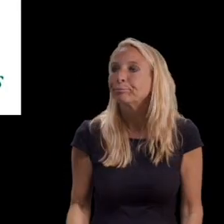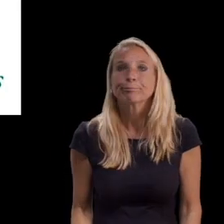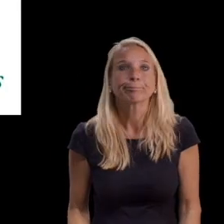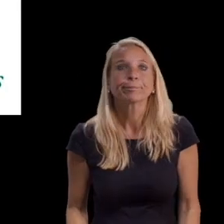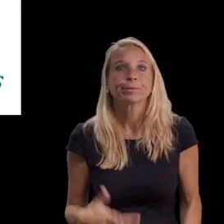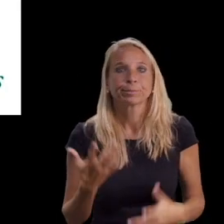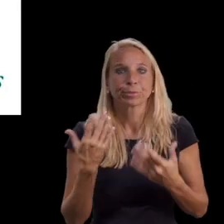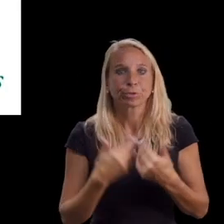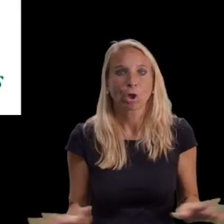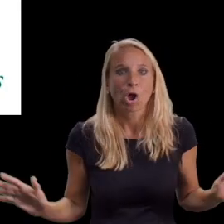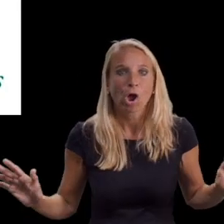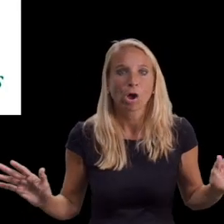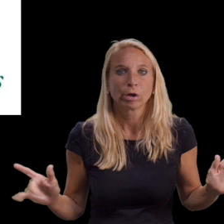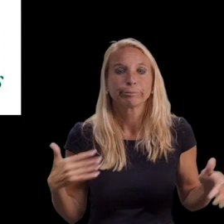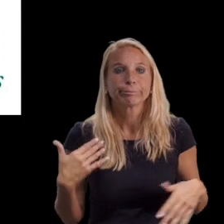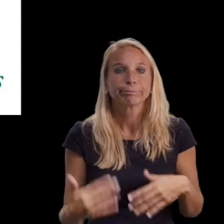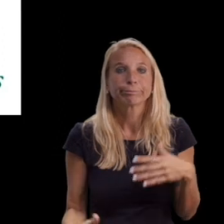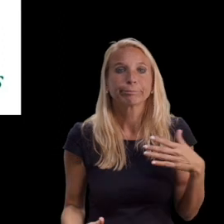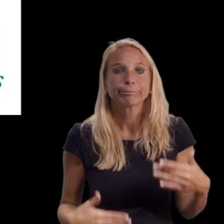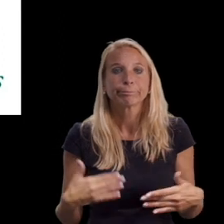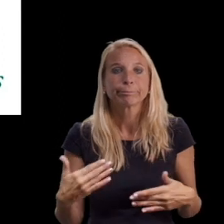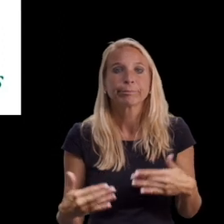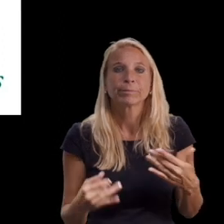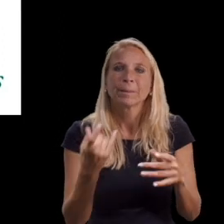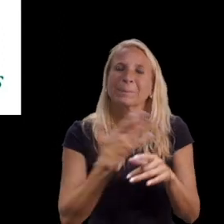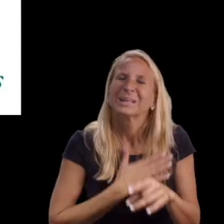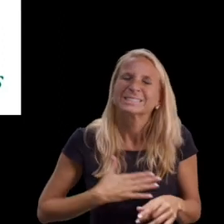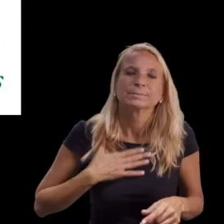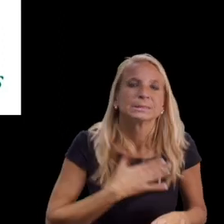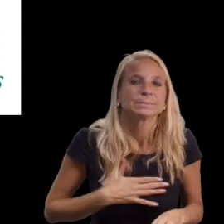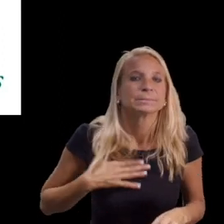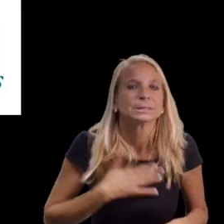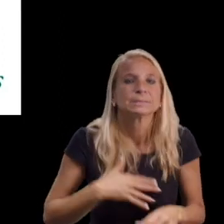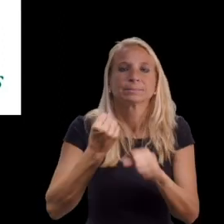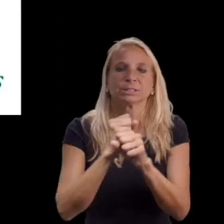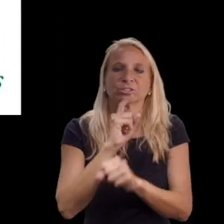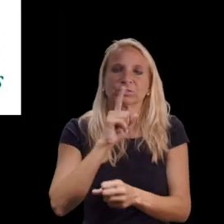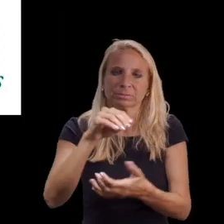So please, please, please be very aware that we always advocate for continued services.